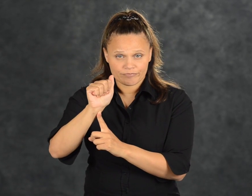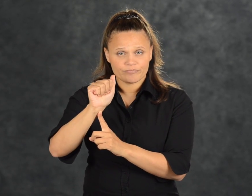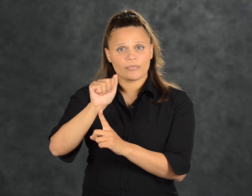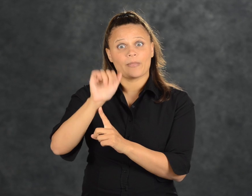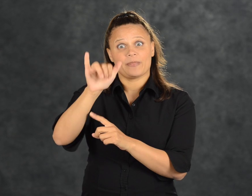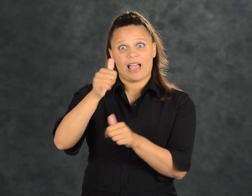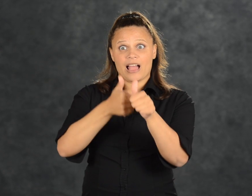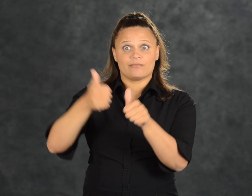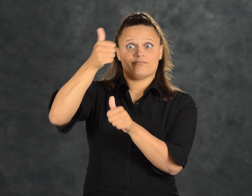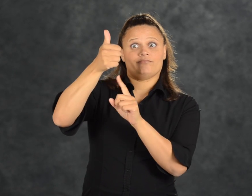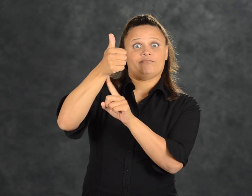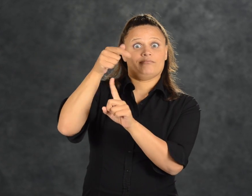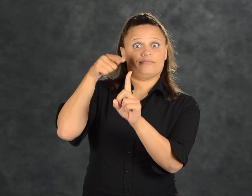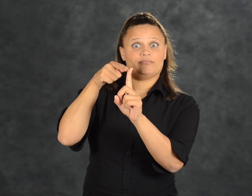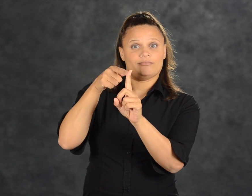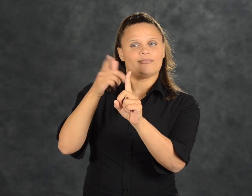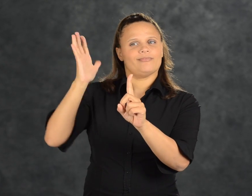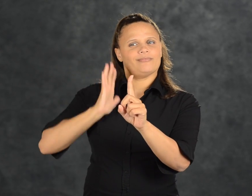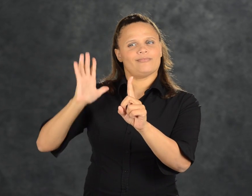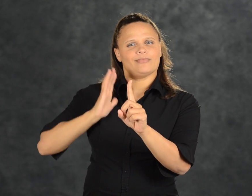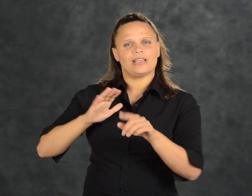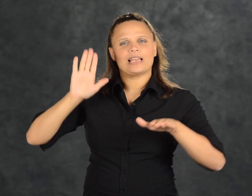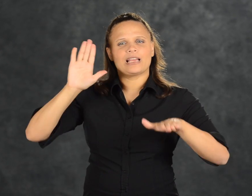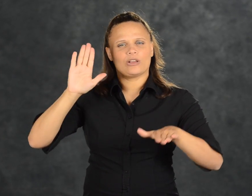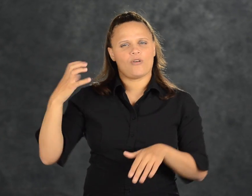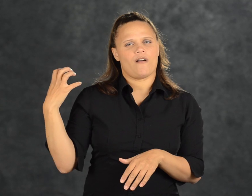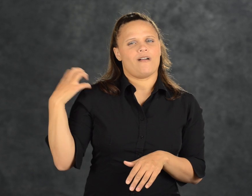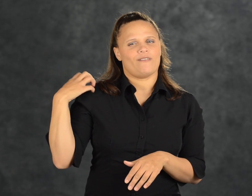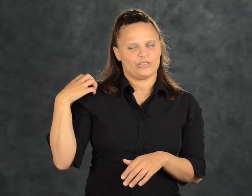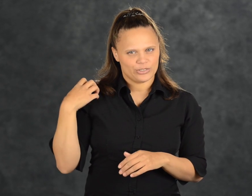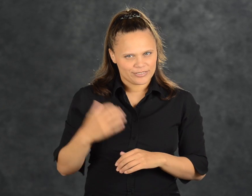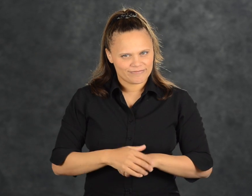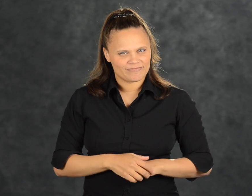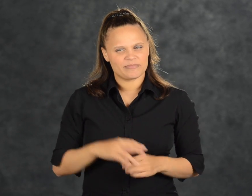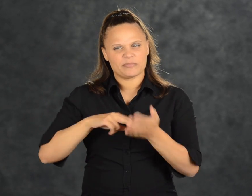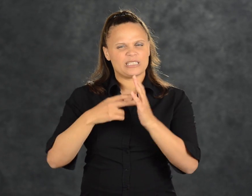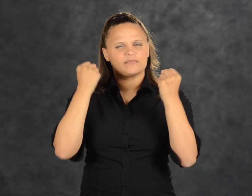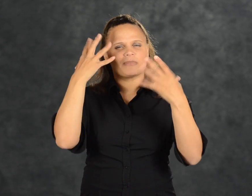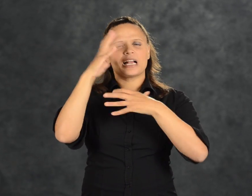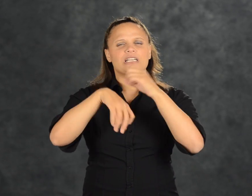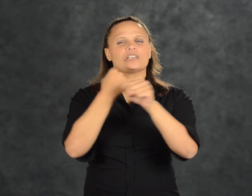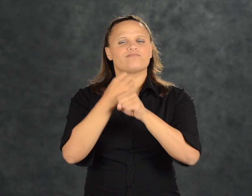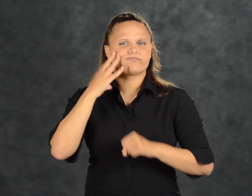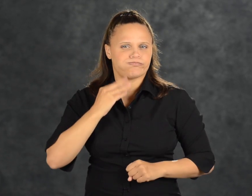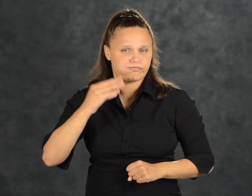who served as a Hearing Officer herself for a few decades.